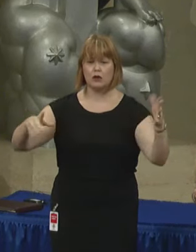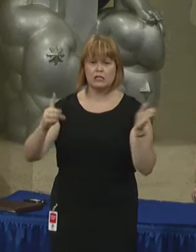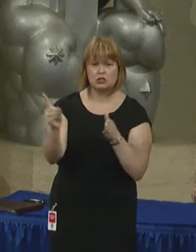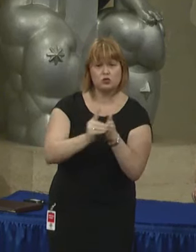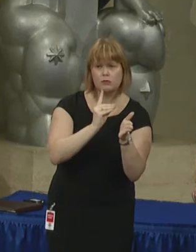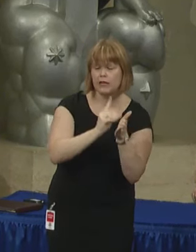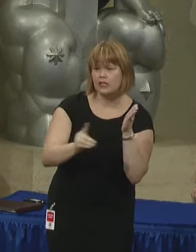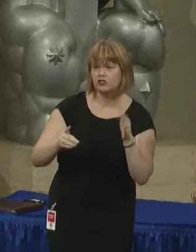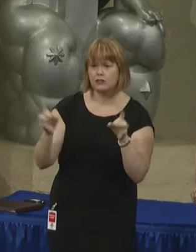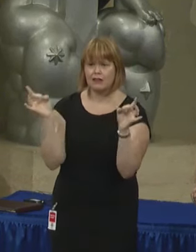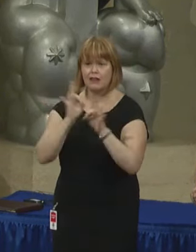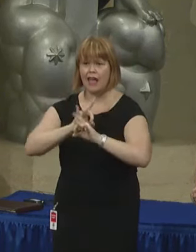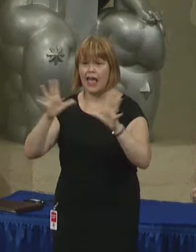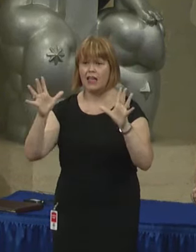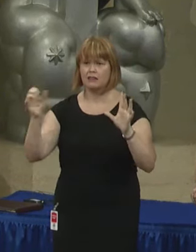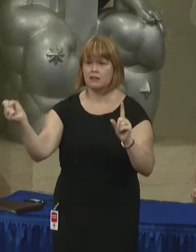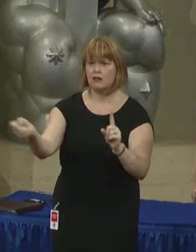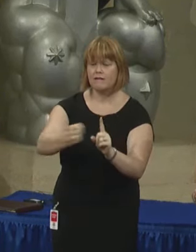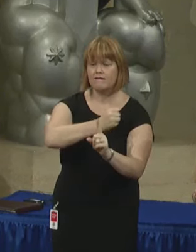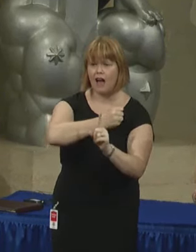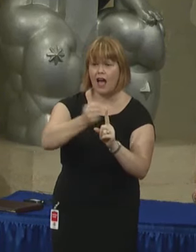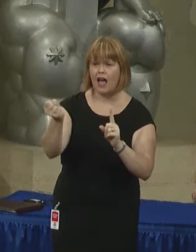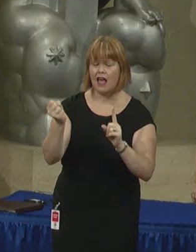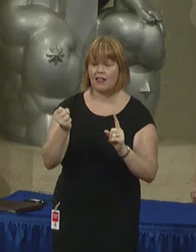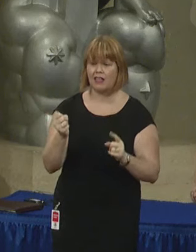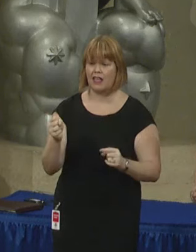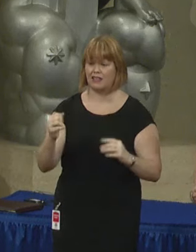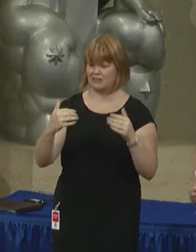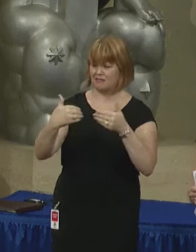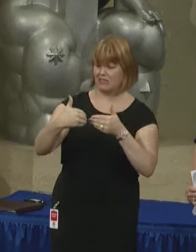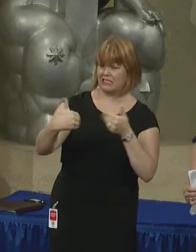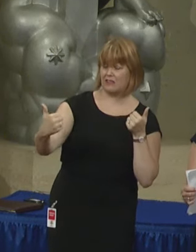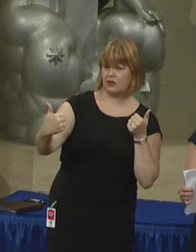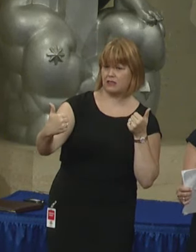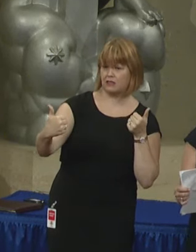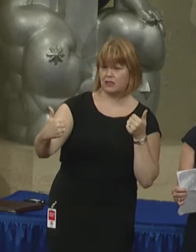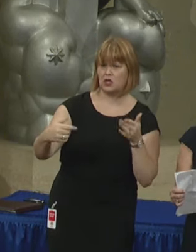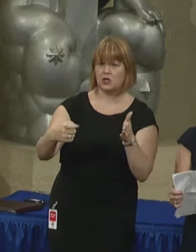VIOLENCE, AND INDIFFERENCE REQUIRE TO CORRODE.